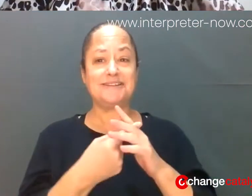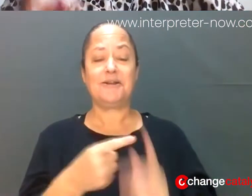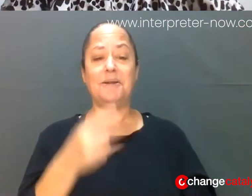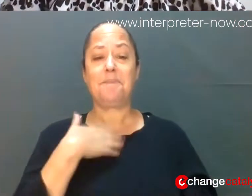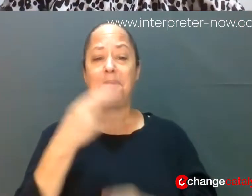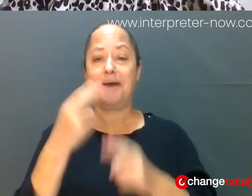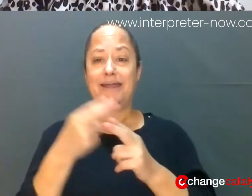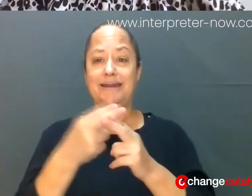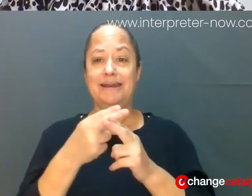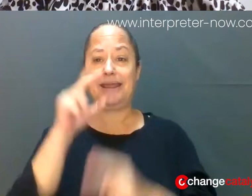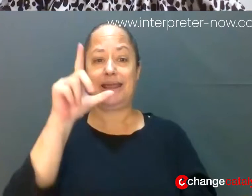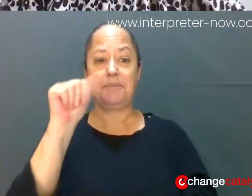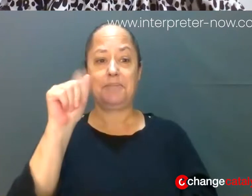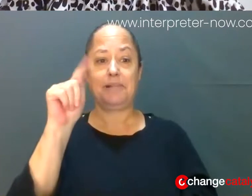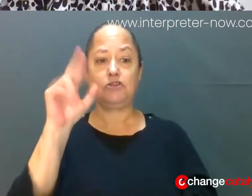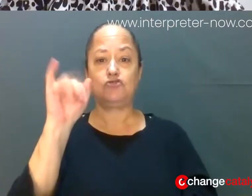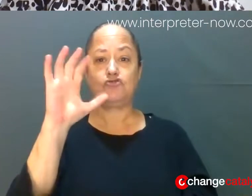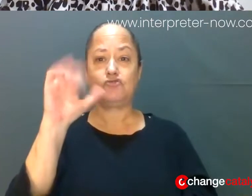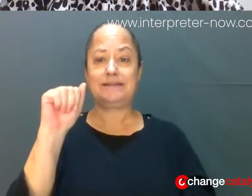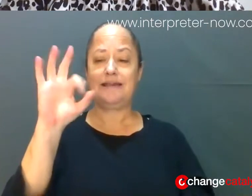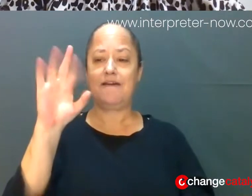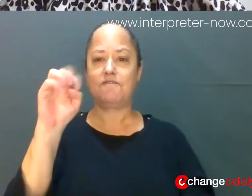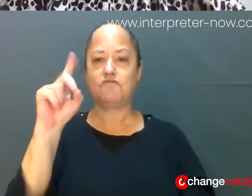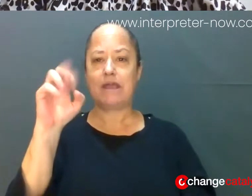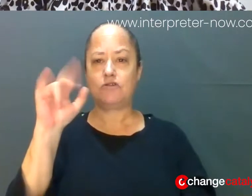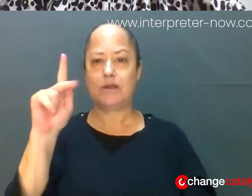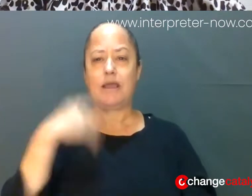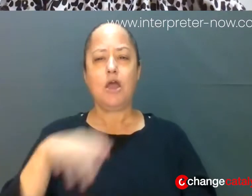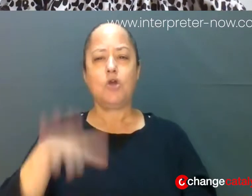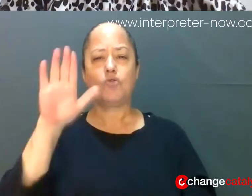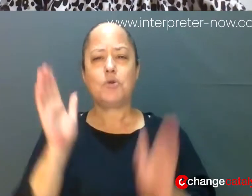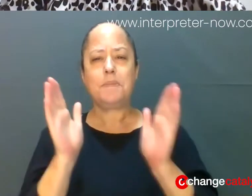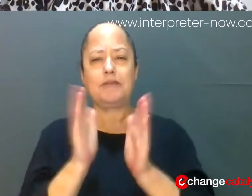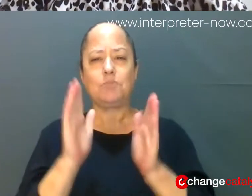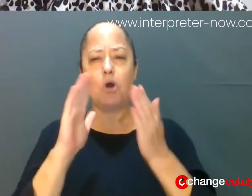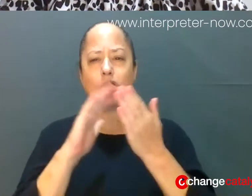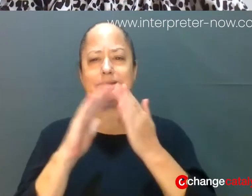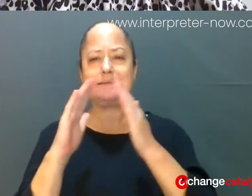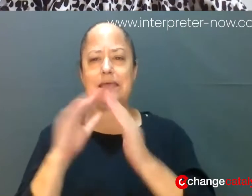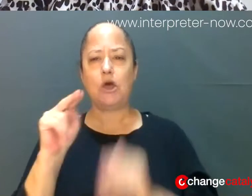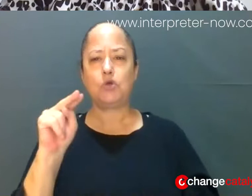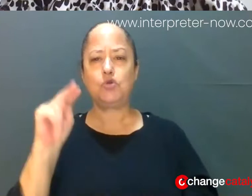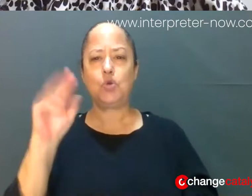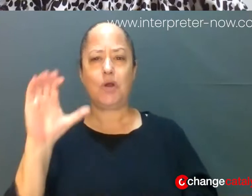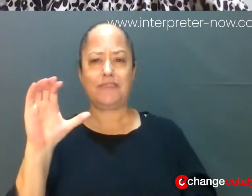My name, again, is LaTricia Frederick. I grew up in a small town in North Carolina. I'll claim the entire county.